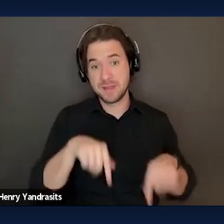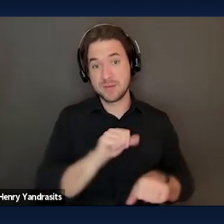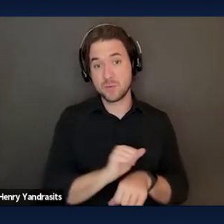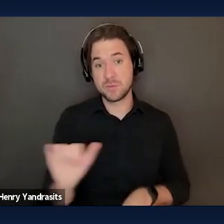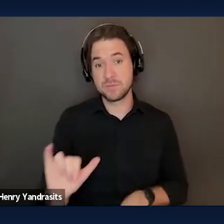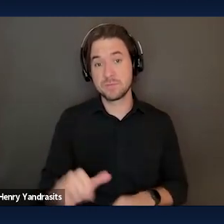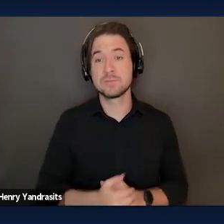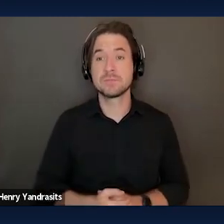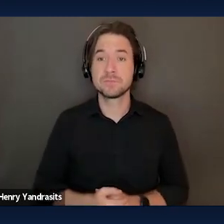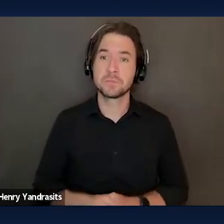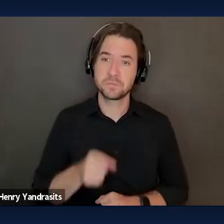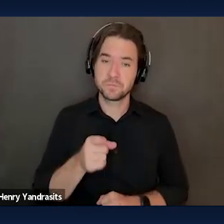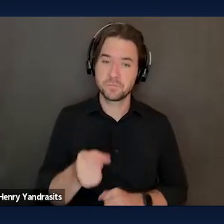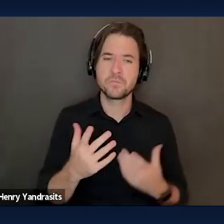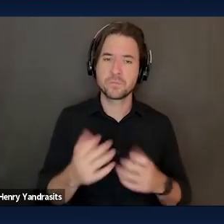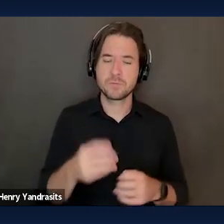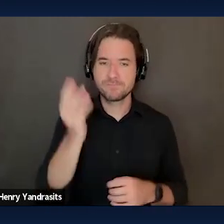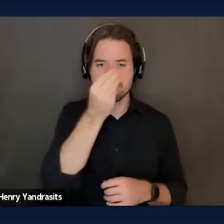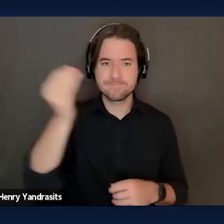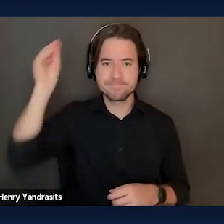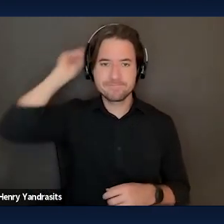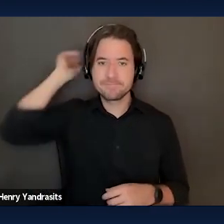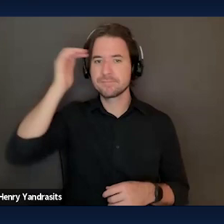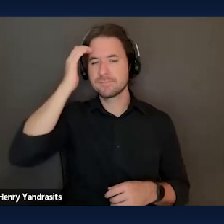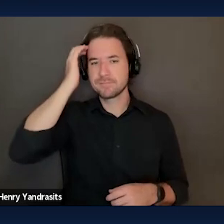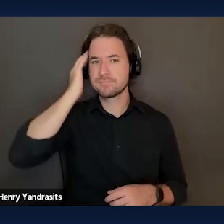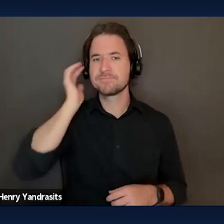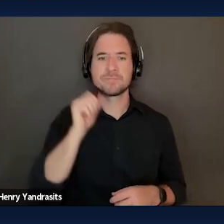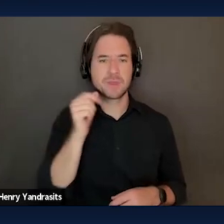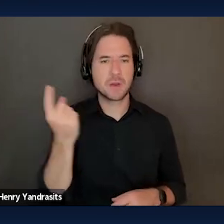So you, you want to keep that in mind. It's not always appropriate for the question.